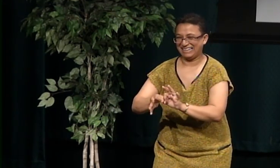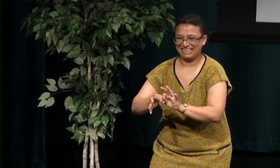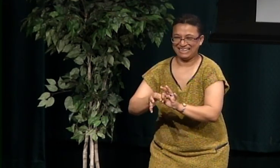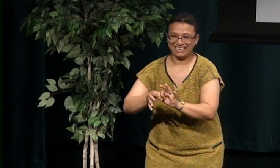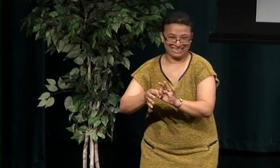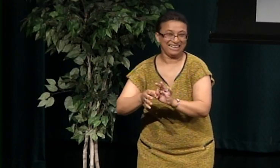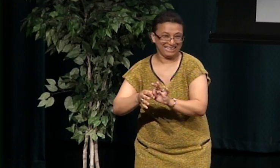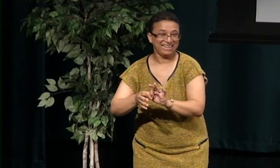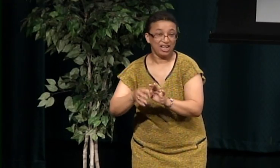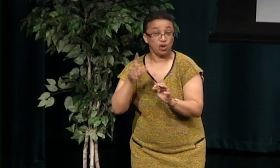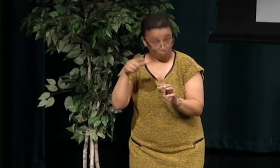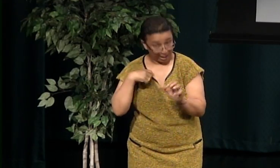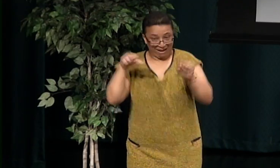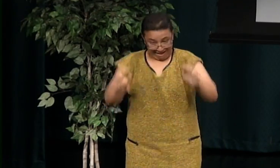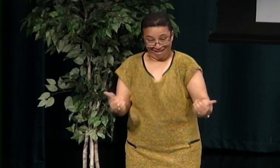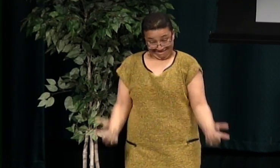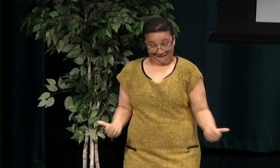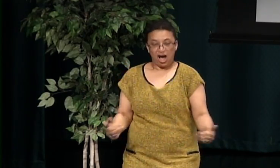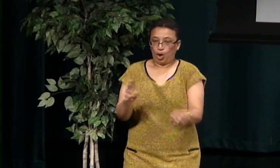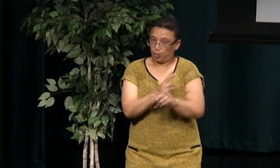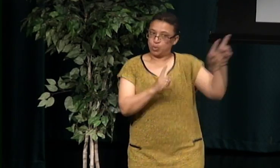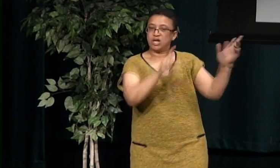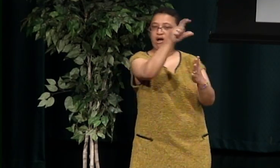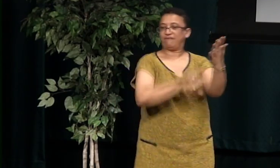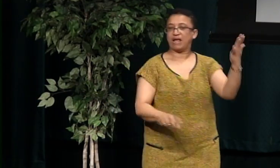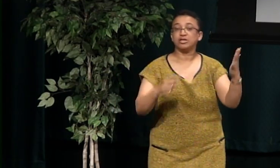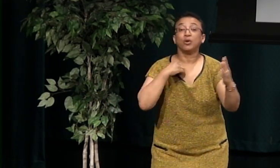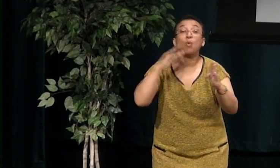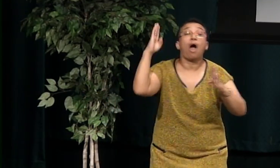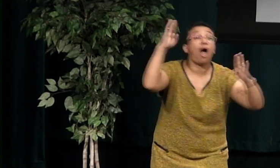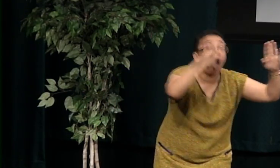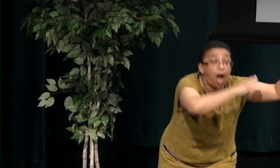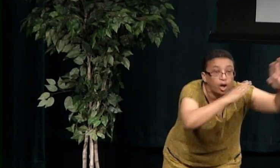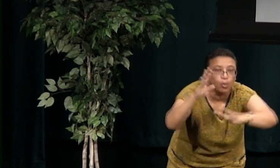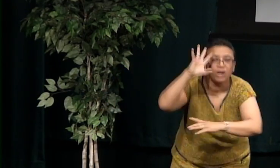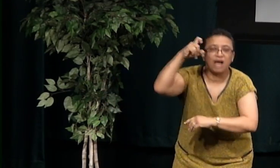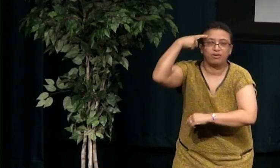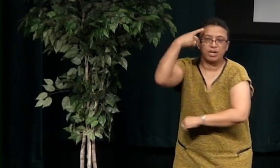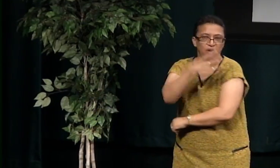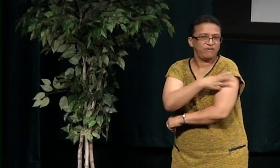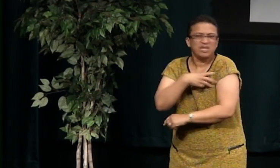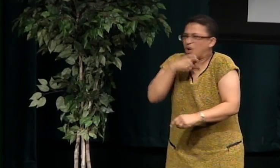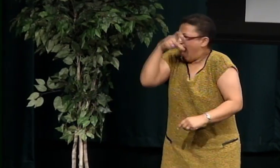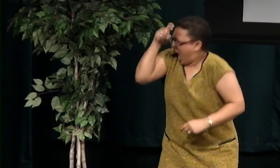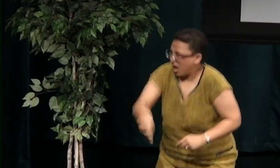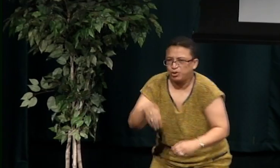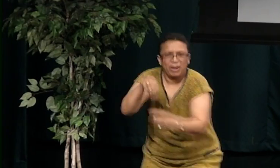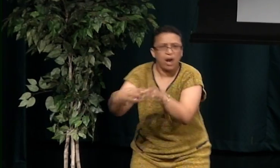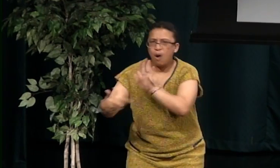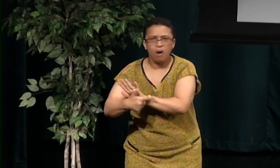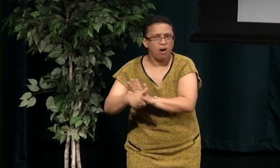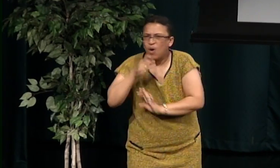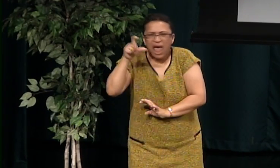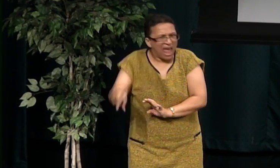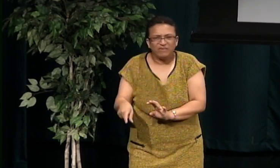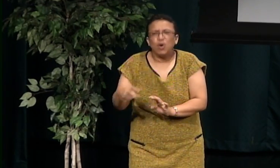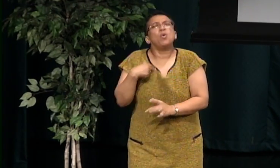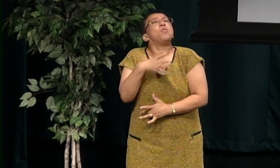and they did need to provide captioning for the televised parliament meetings. So again, government officials